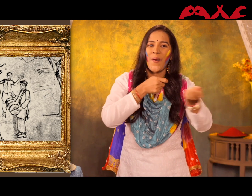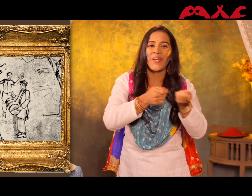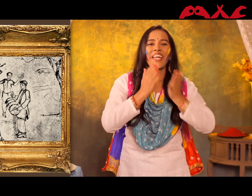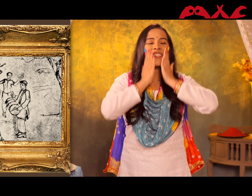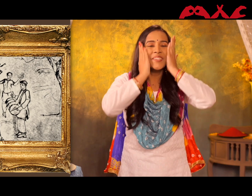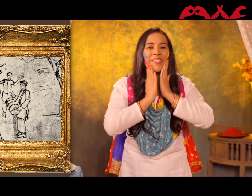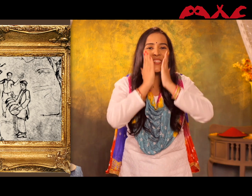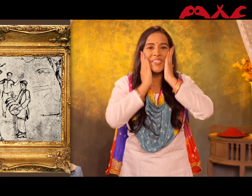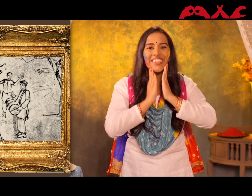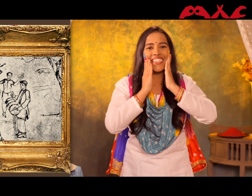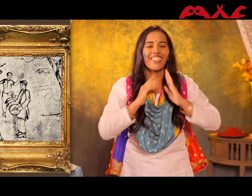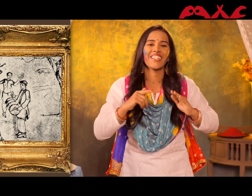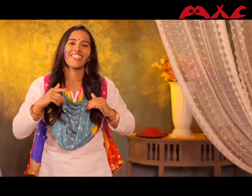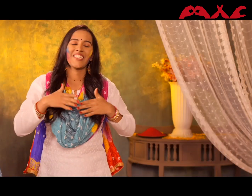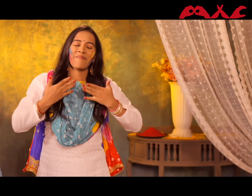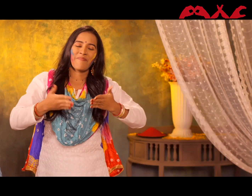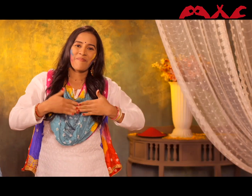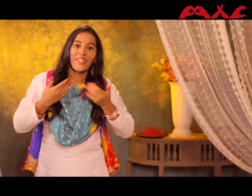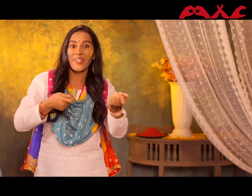And we celebrate Holi to commemorate this occasion.